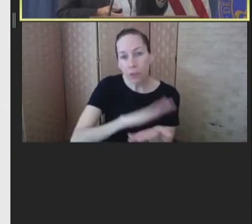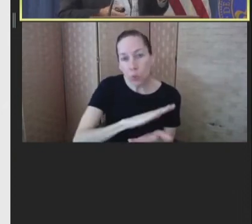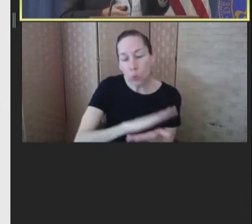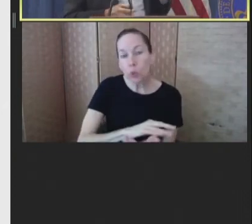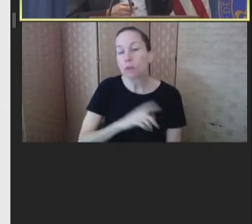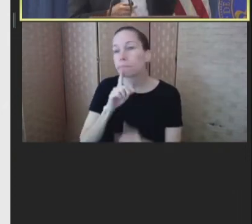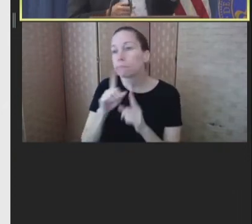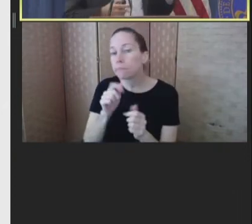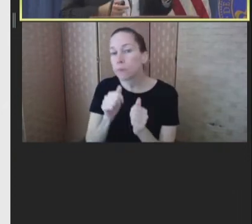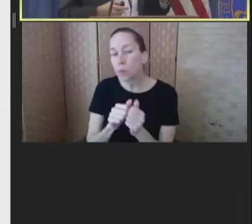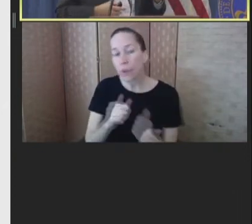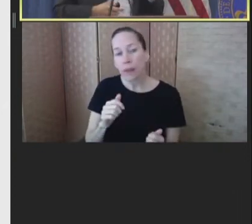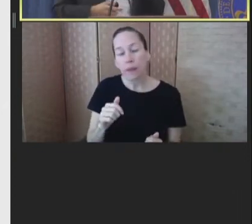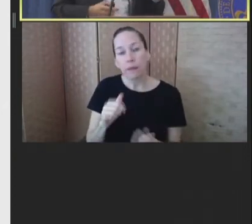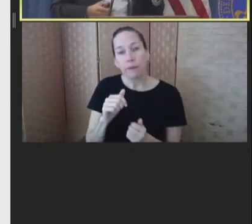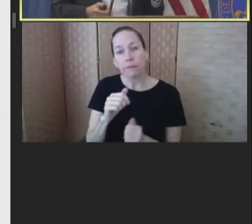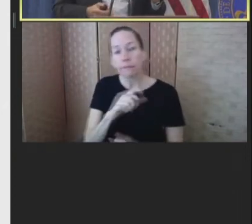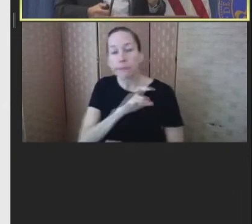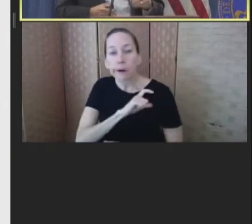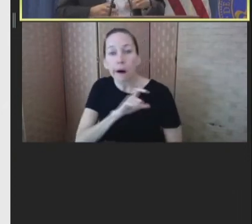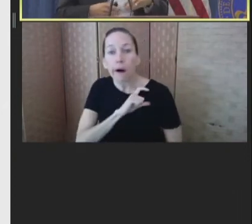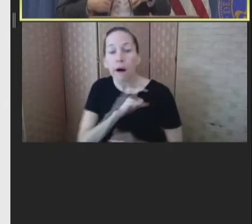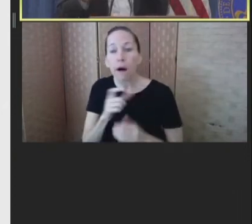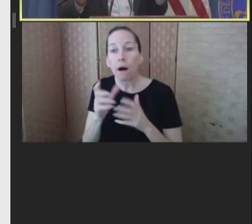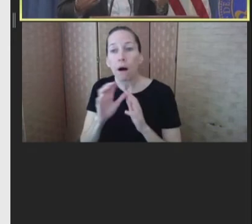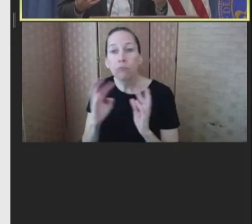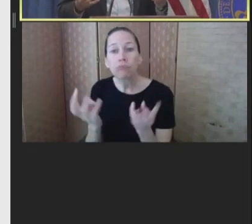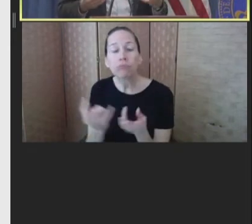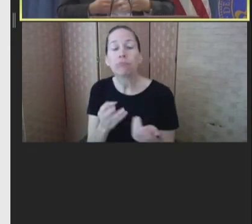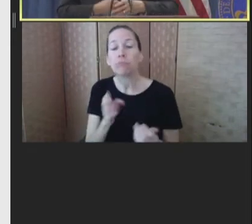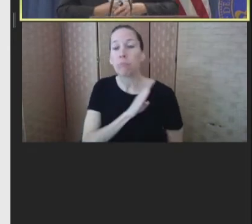our volunteers, our board of supervisors, the community response teams themselves.